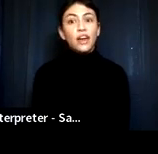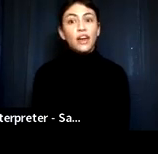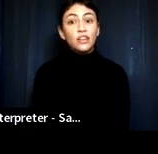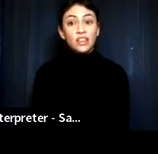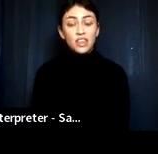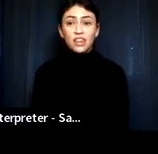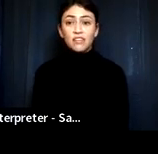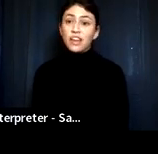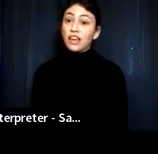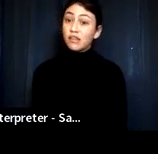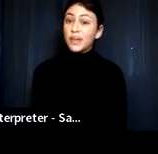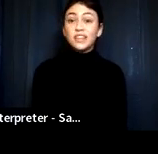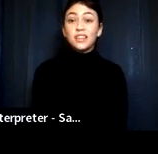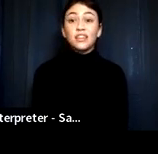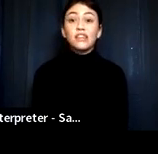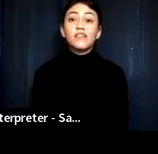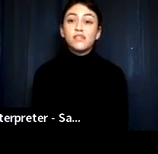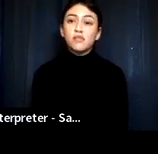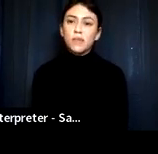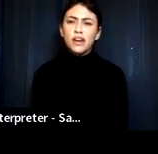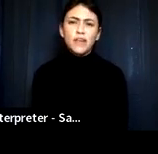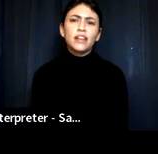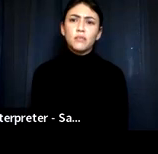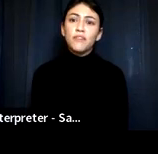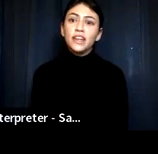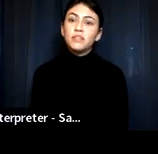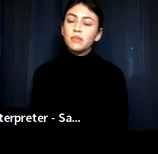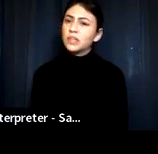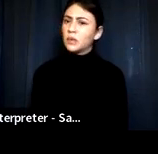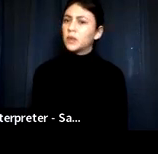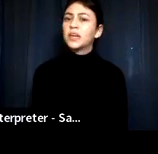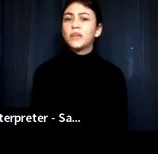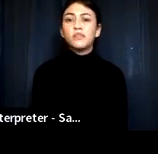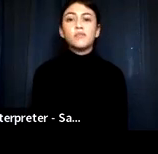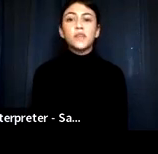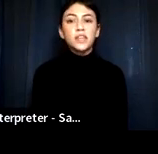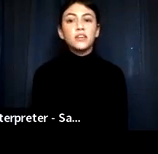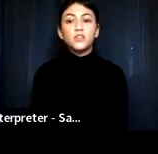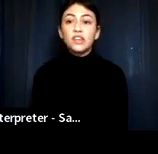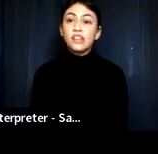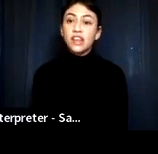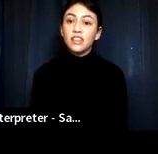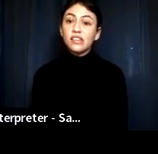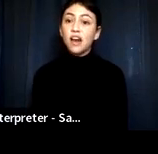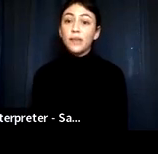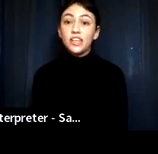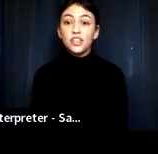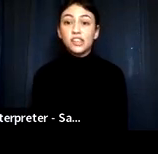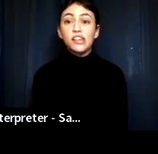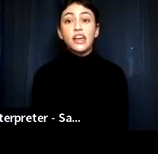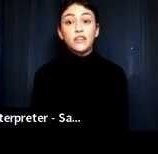I really think, and I expected that these services would be automatically provided to me but they weren't. It was really an issue just to get these accommodations.